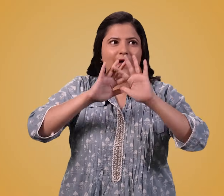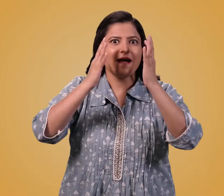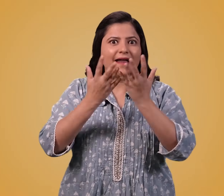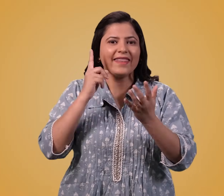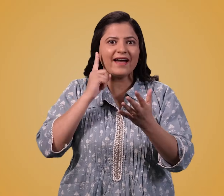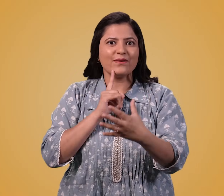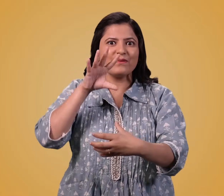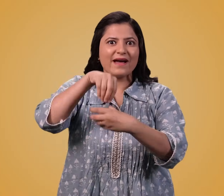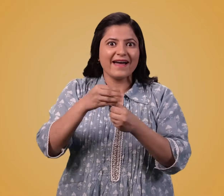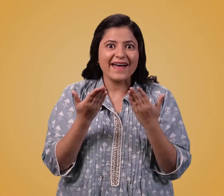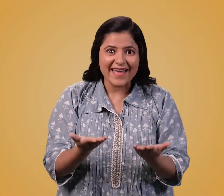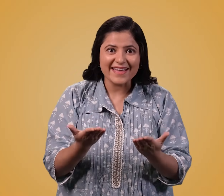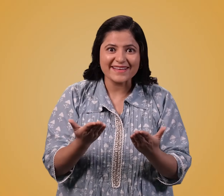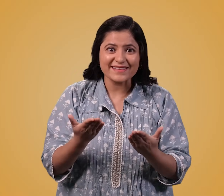You can be part of the Deaf world!